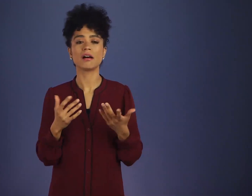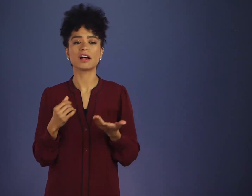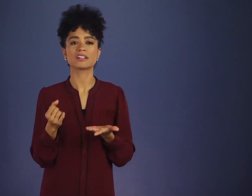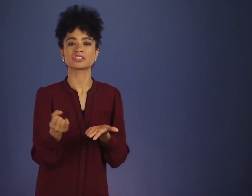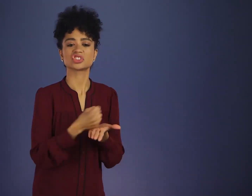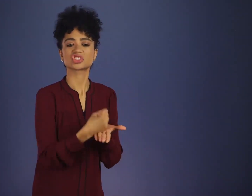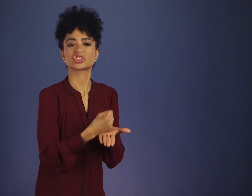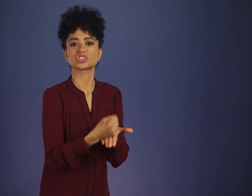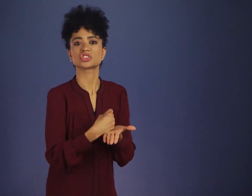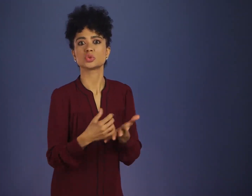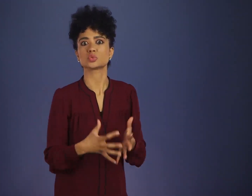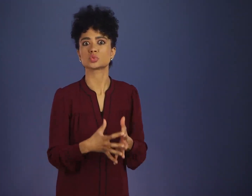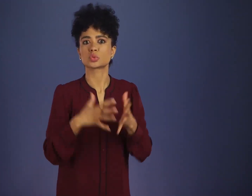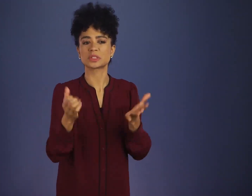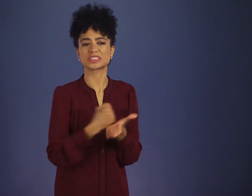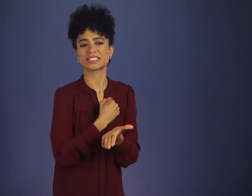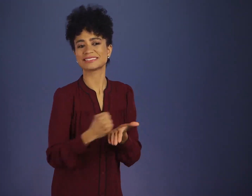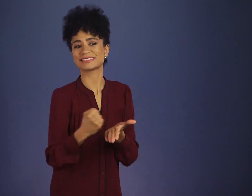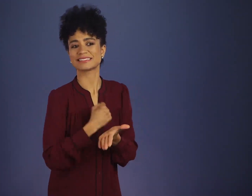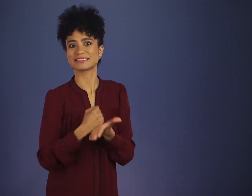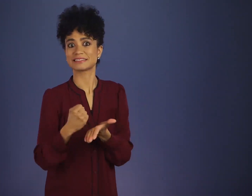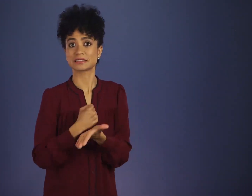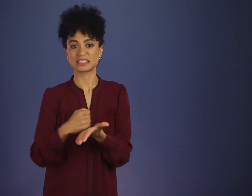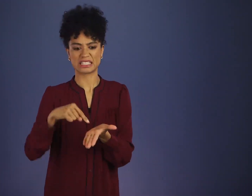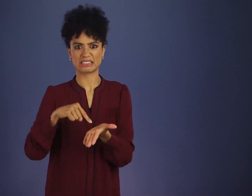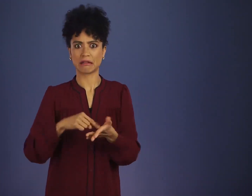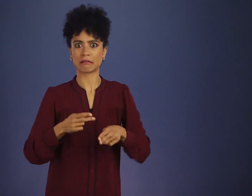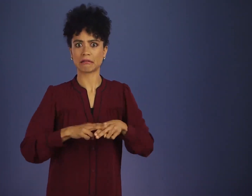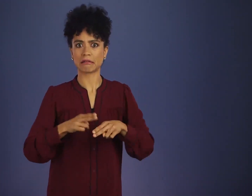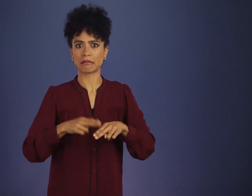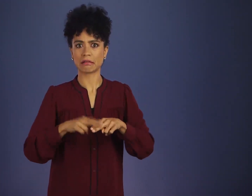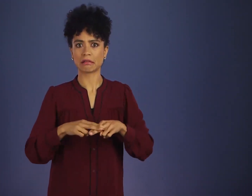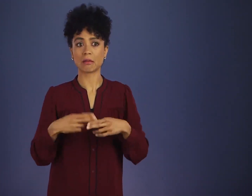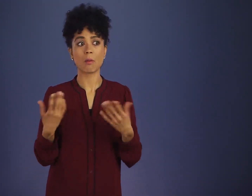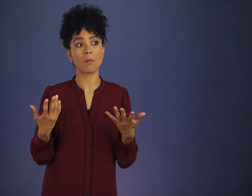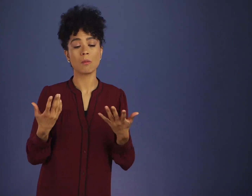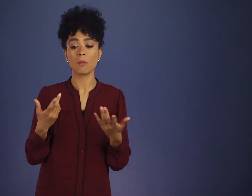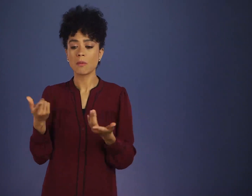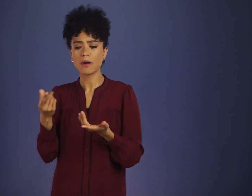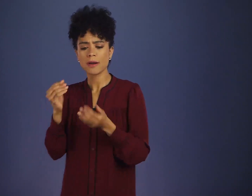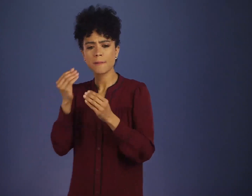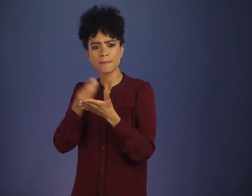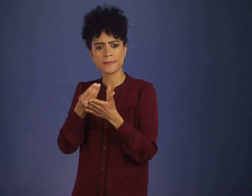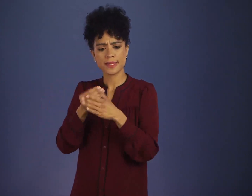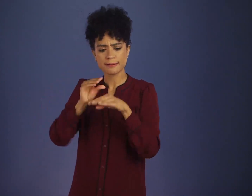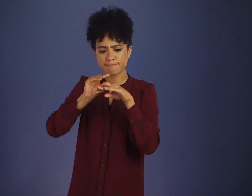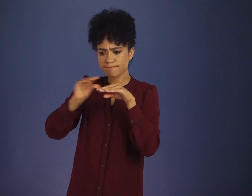She can juggle charge accounts, manipulate the food budget, spend her afternoons gambling,